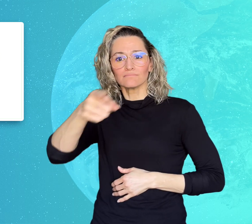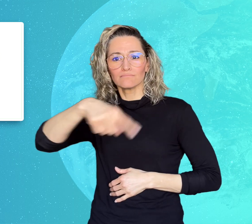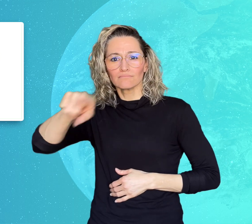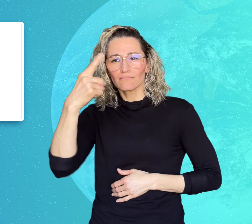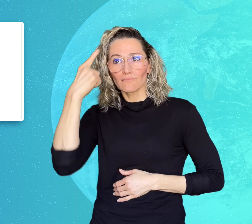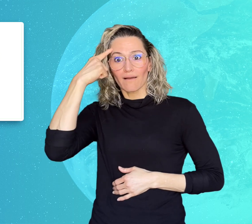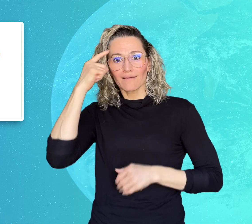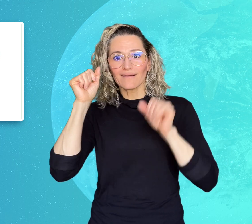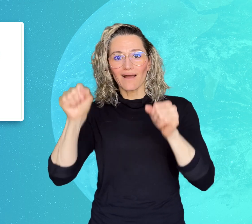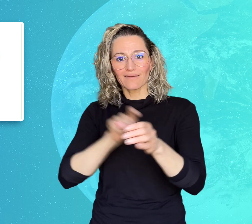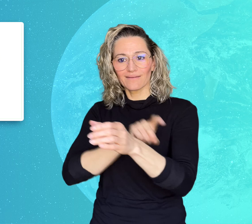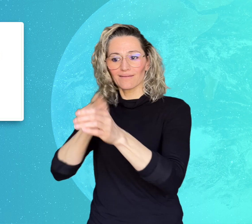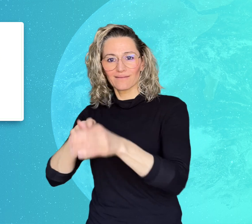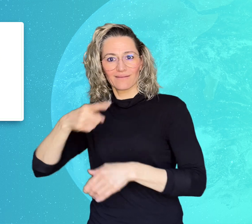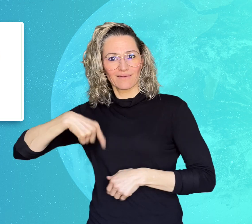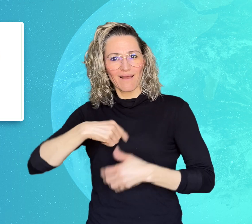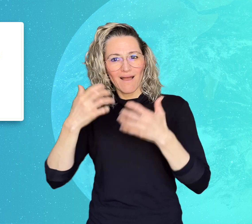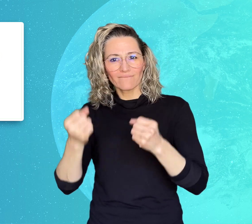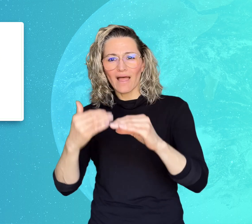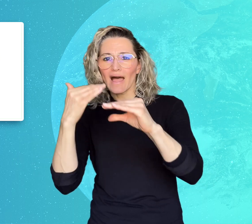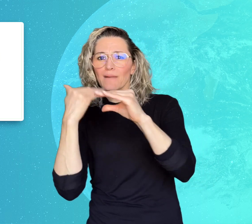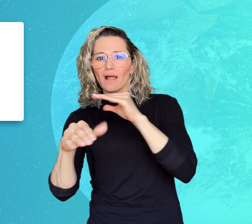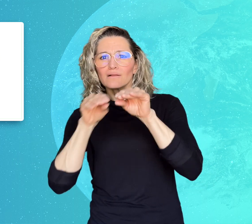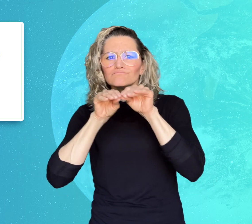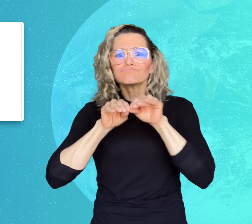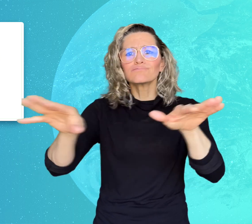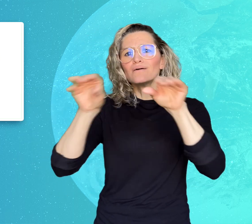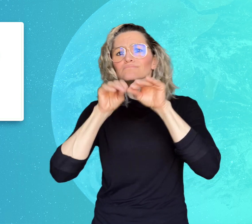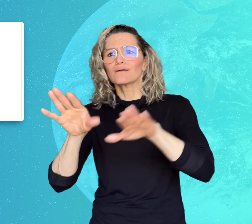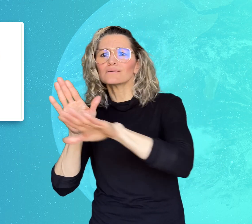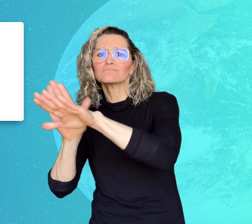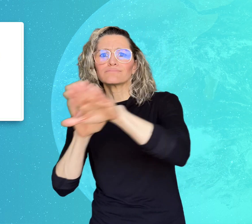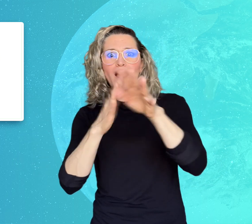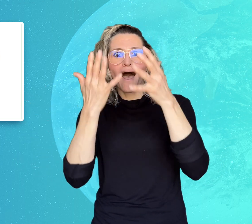Be sure to subscribe to our email newsletter